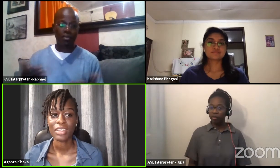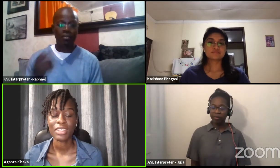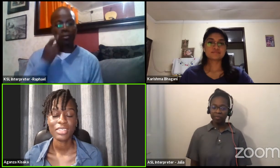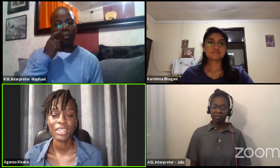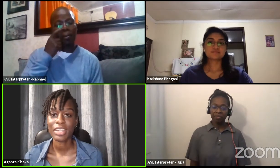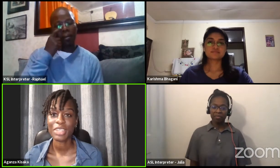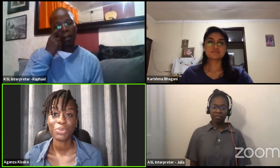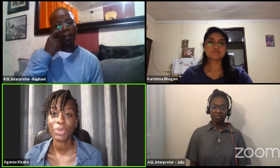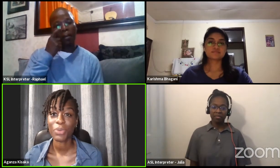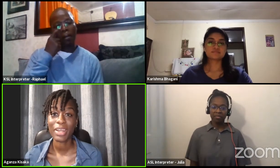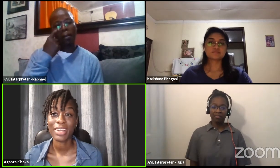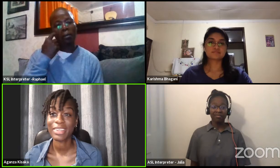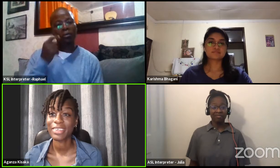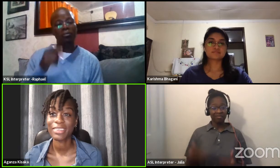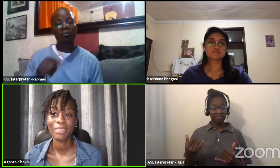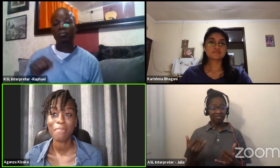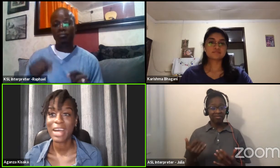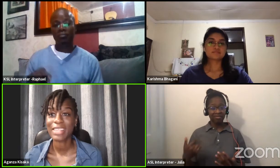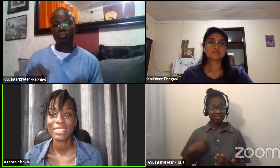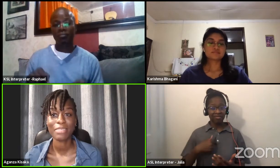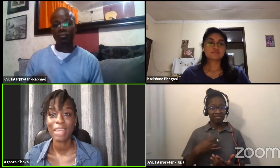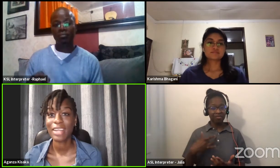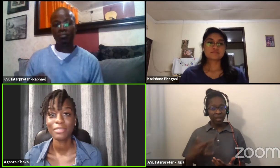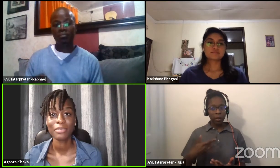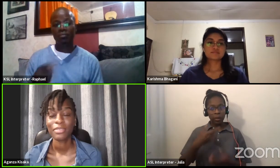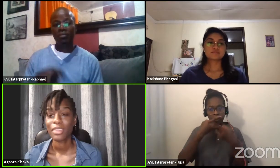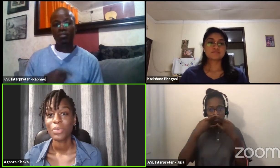In this day and age when we're wearing masks, man,